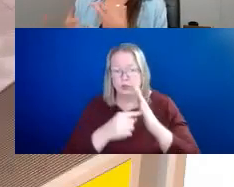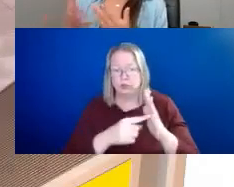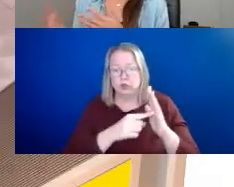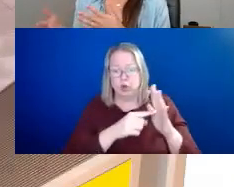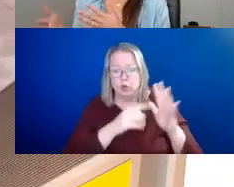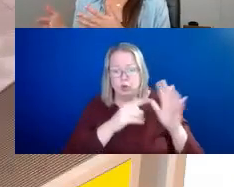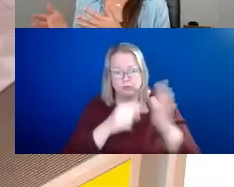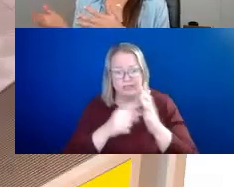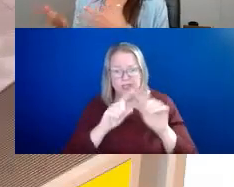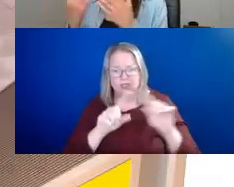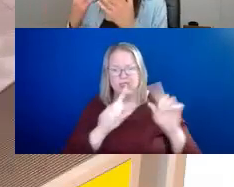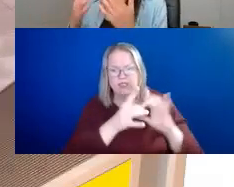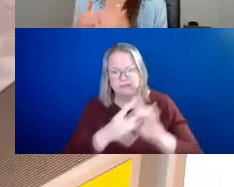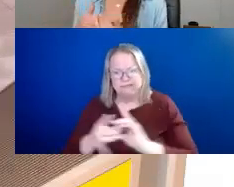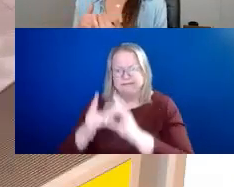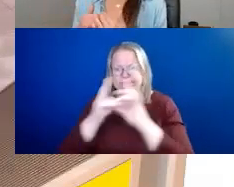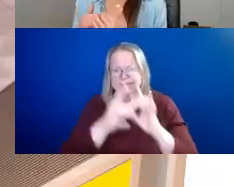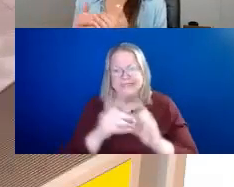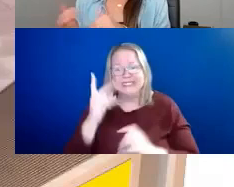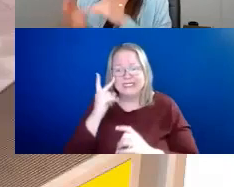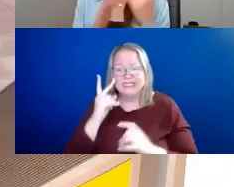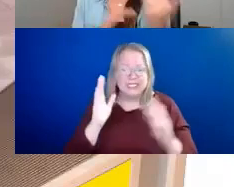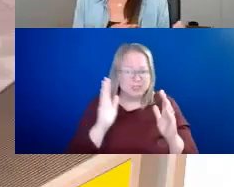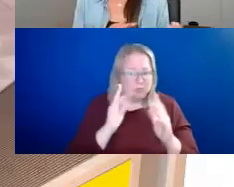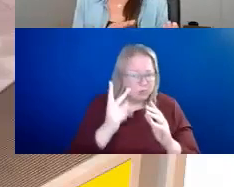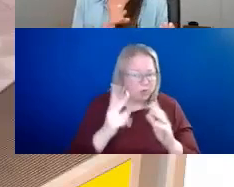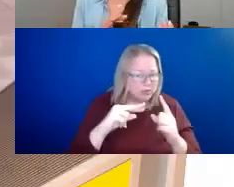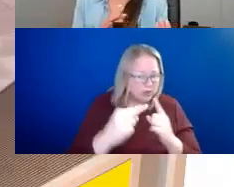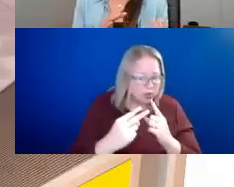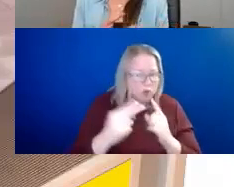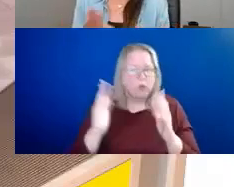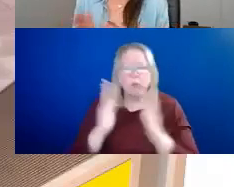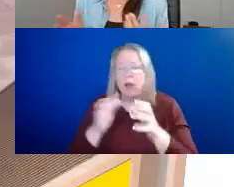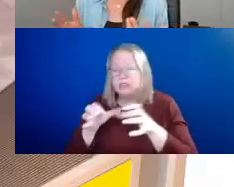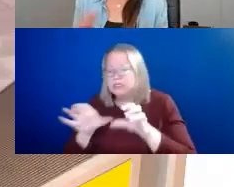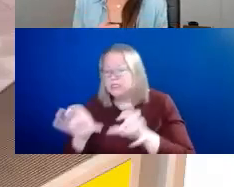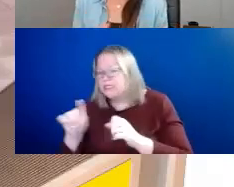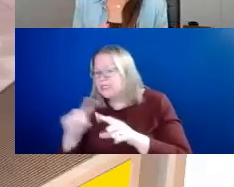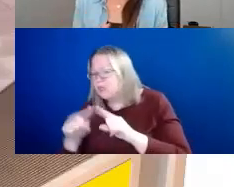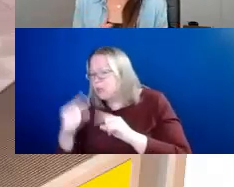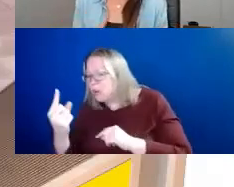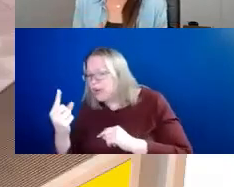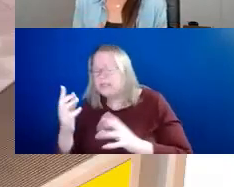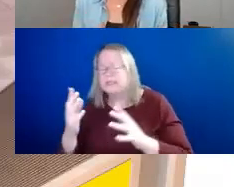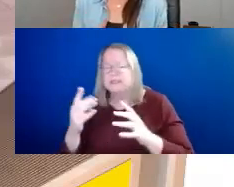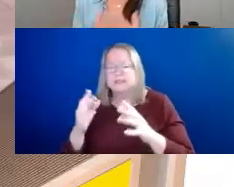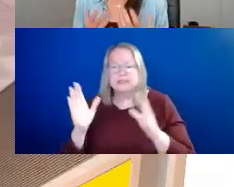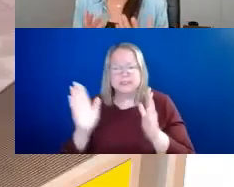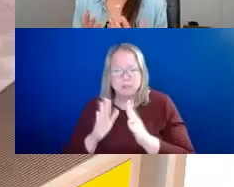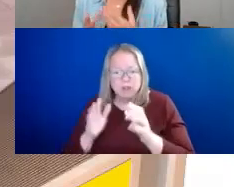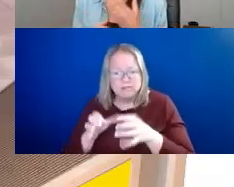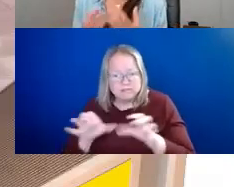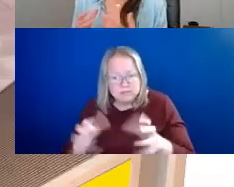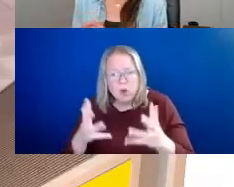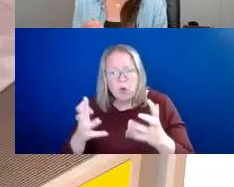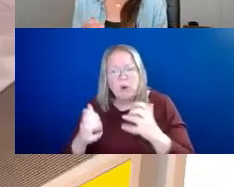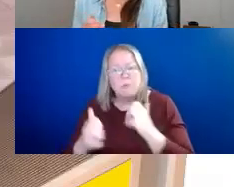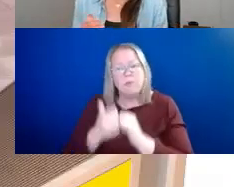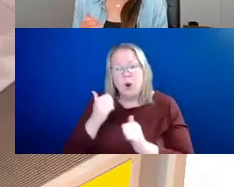12:55:01 in one view , the smaller subsections 12:55:05 want to be the most interactive